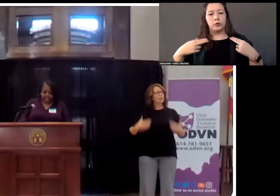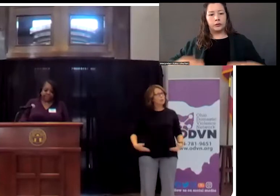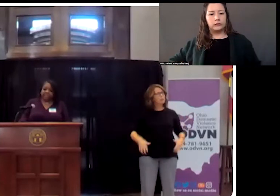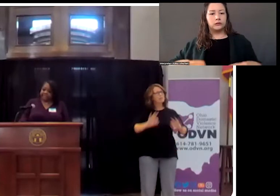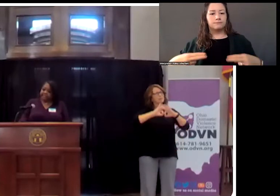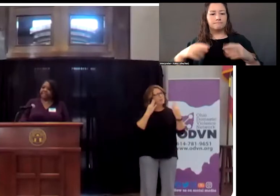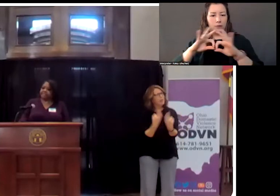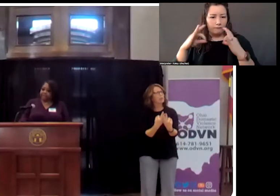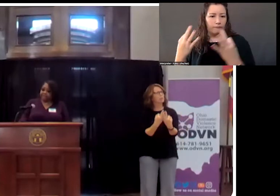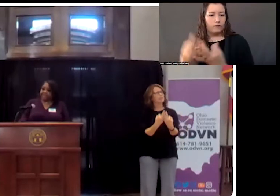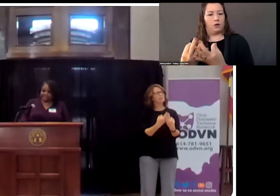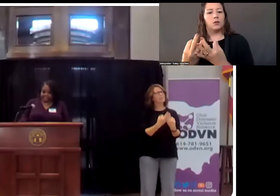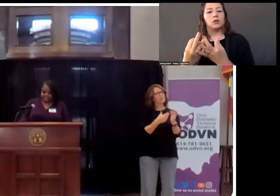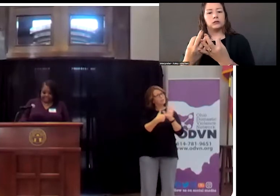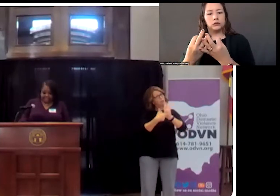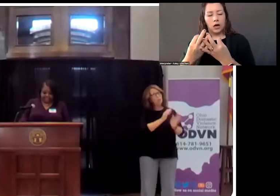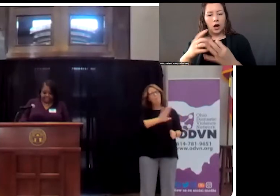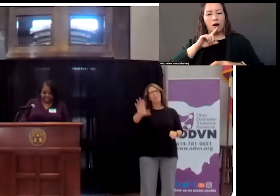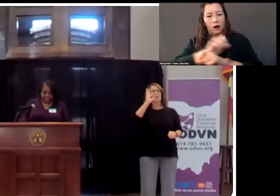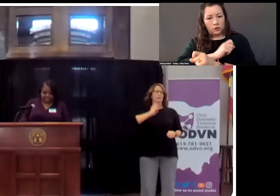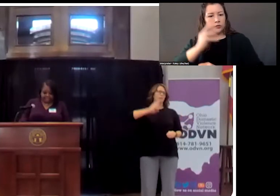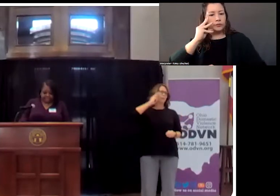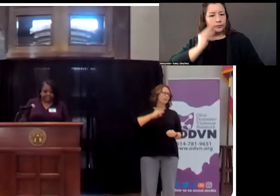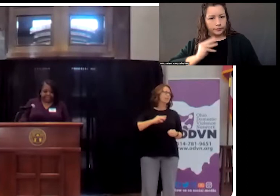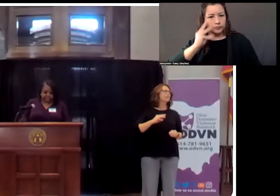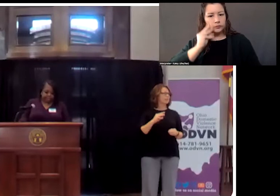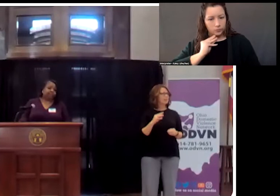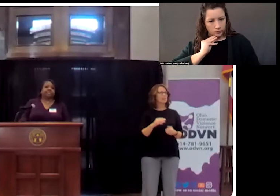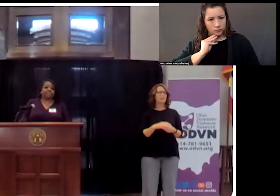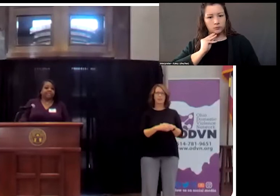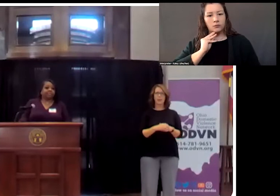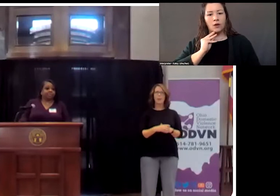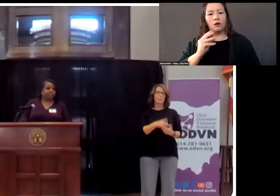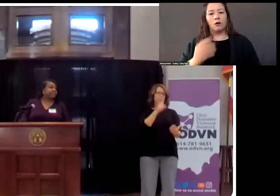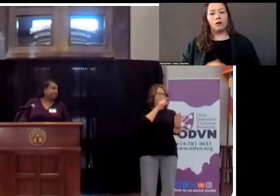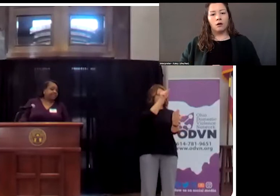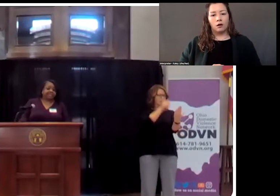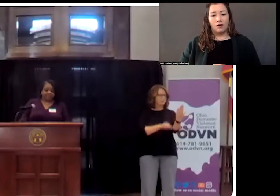with lived experiences that contribute to these reports that we see.